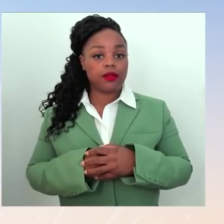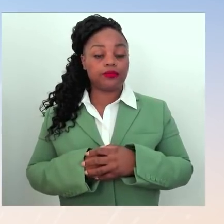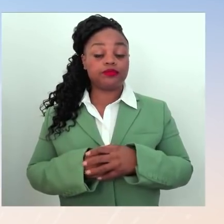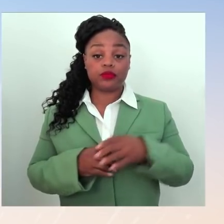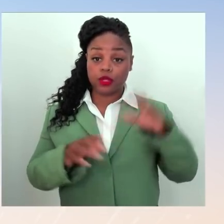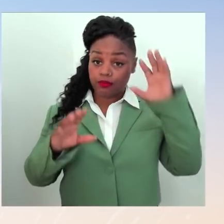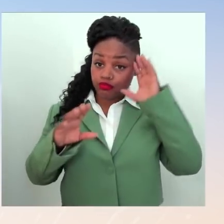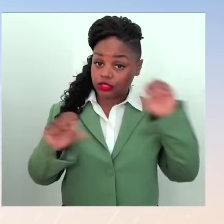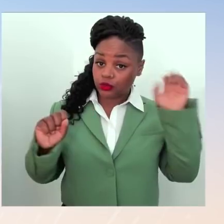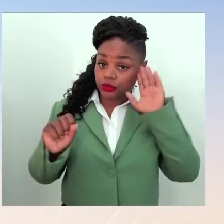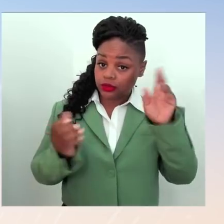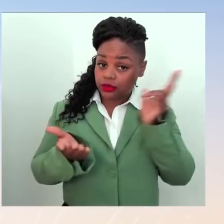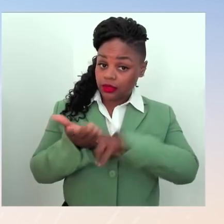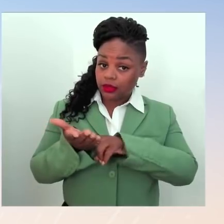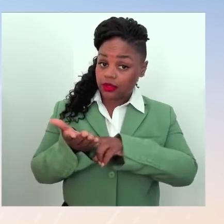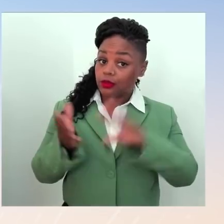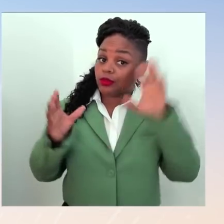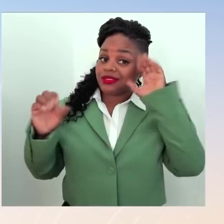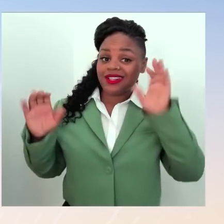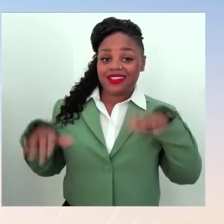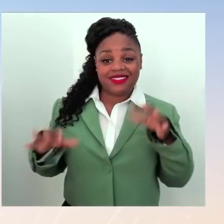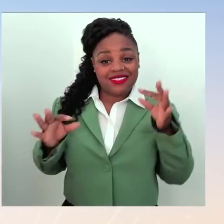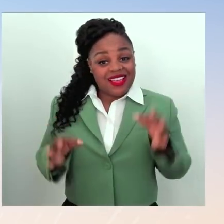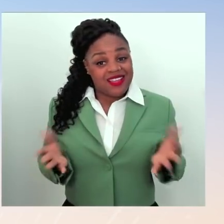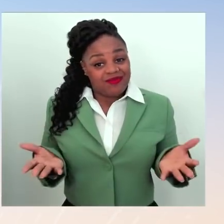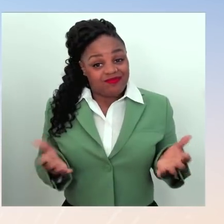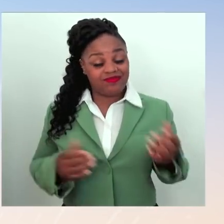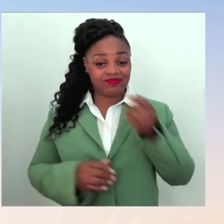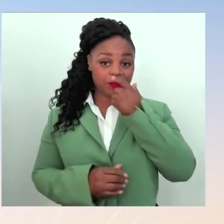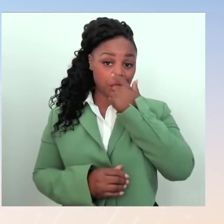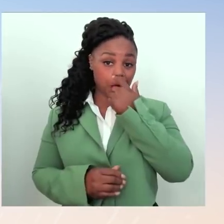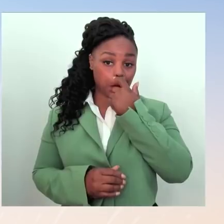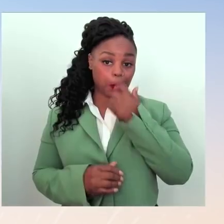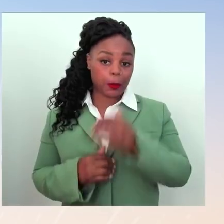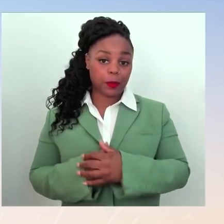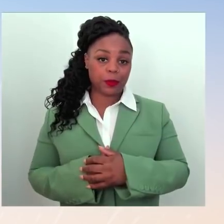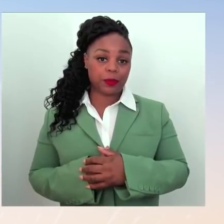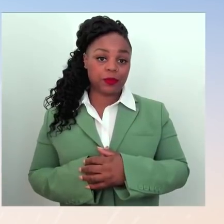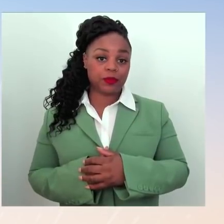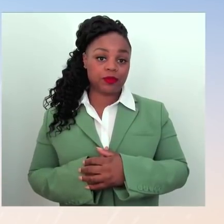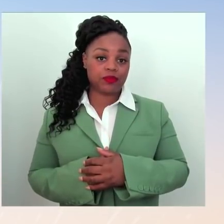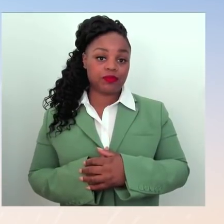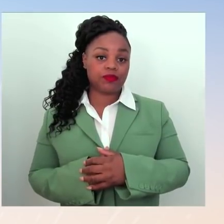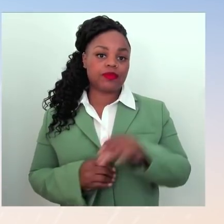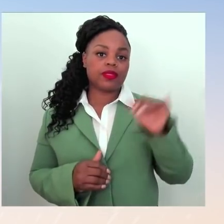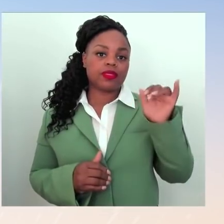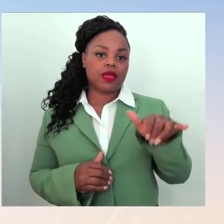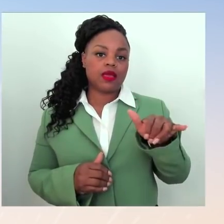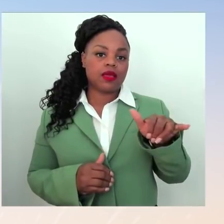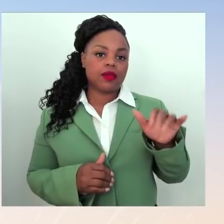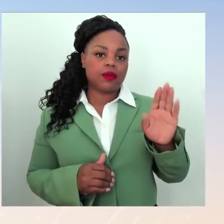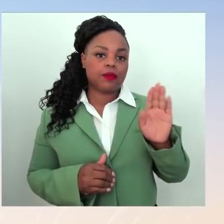The Press: But that's taking unilateral action as -- Ms. Psaki: Is a bill on its way over here that's passed Congress? I don't think so.